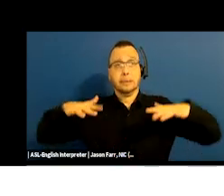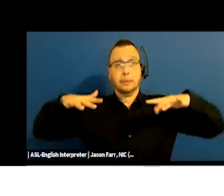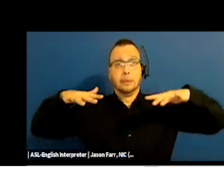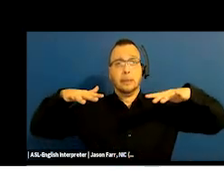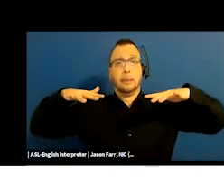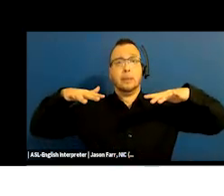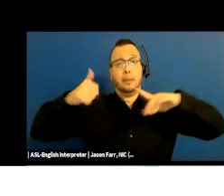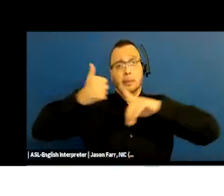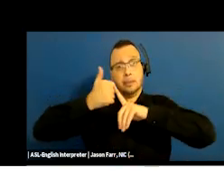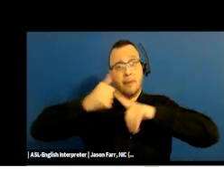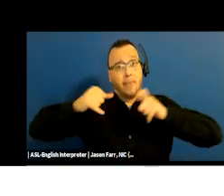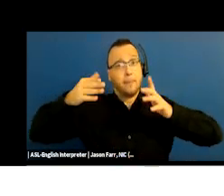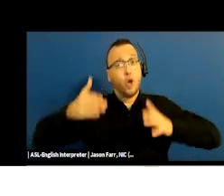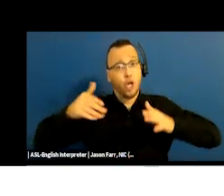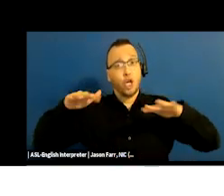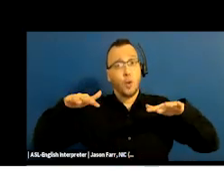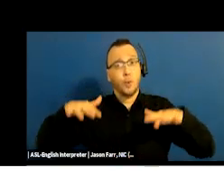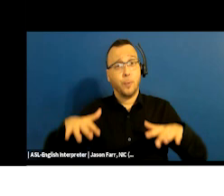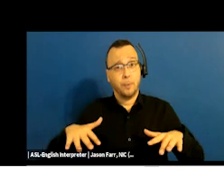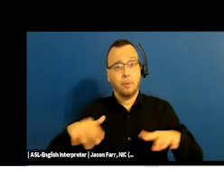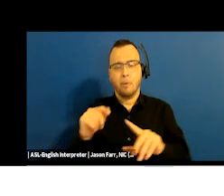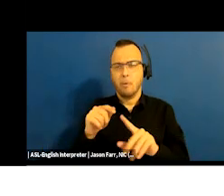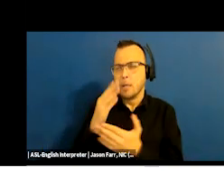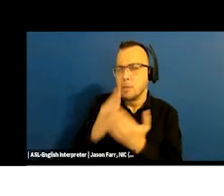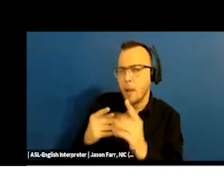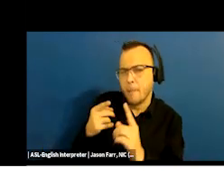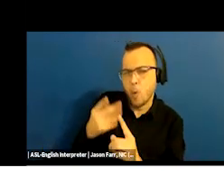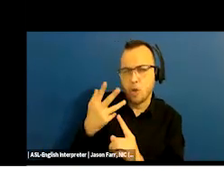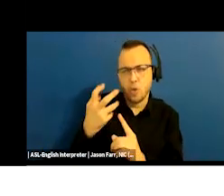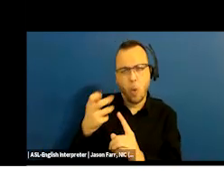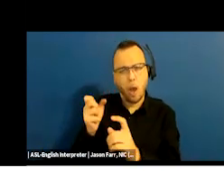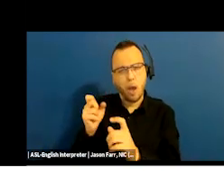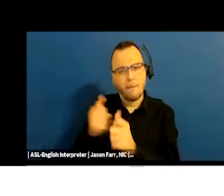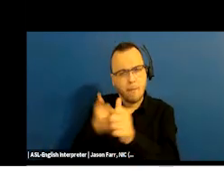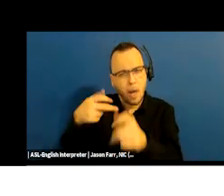We also wanna do that for the client who are clients that were involved.